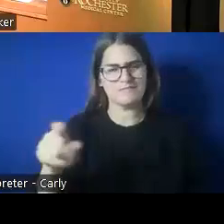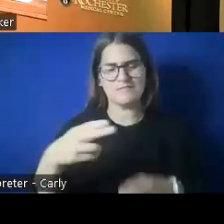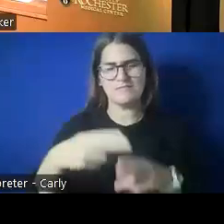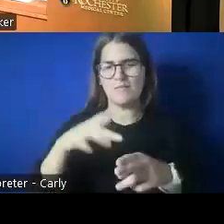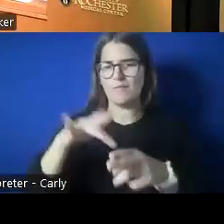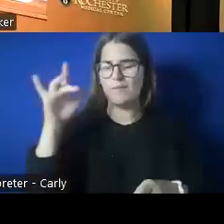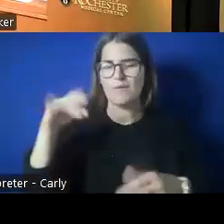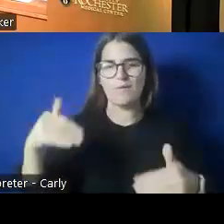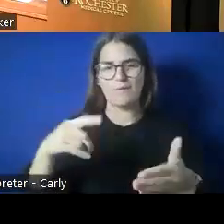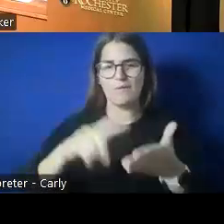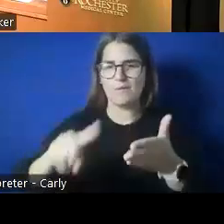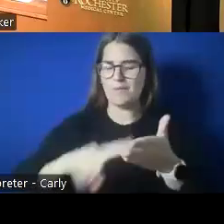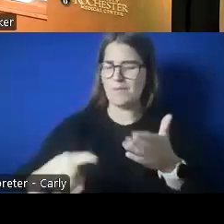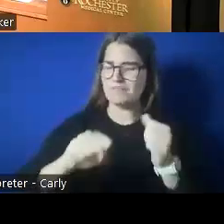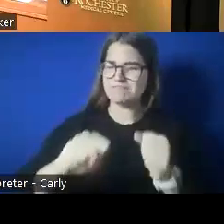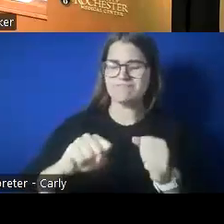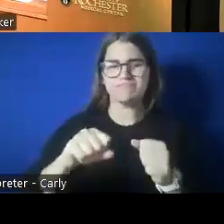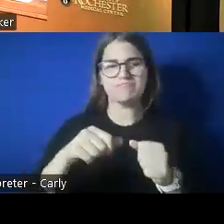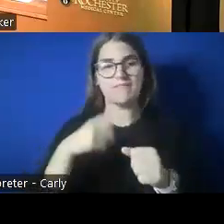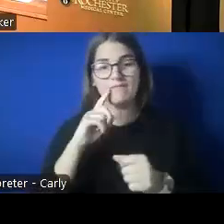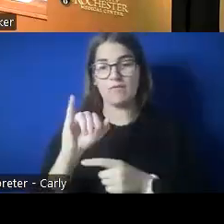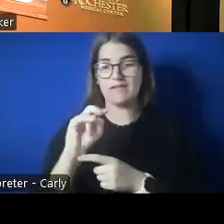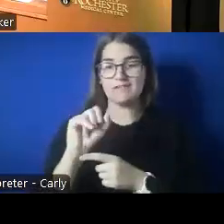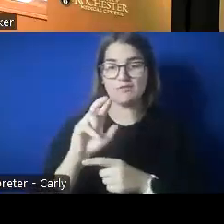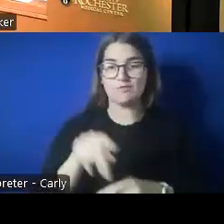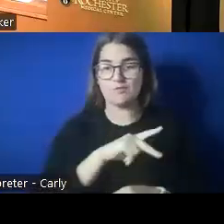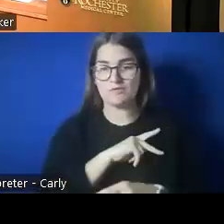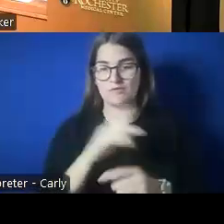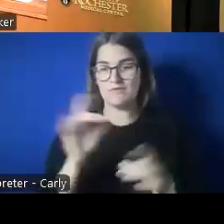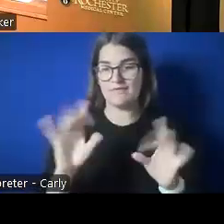researcher in interpersonal violence it is her unwavering dedication to our community here in